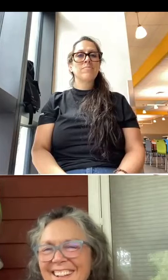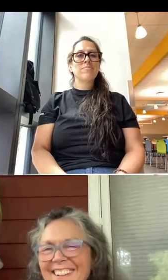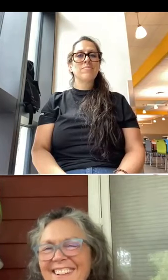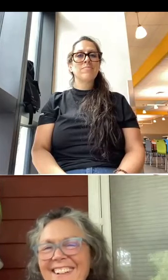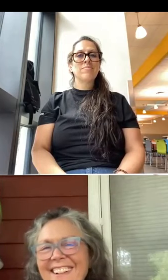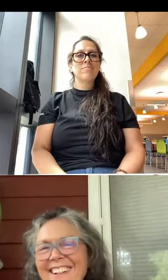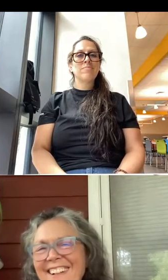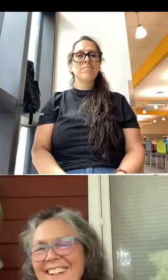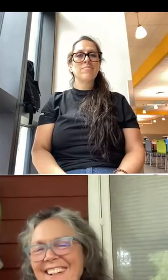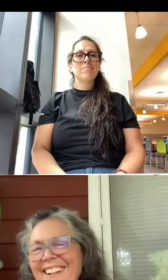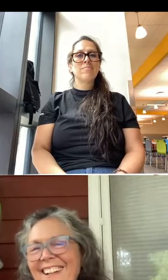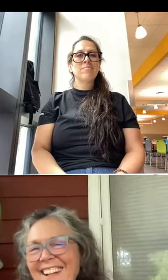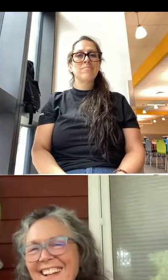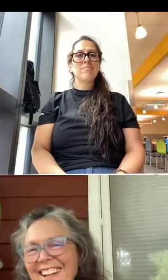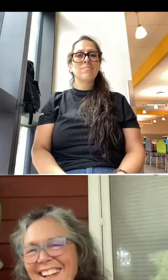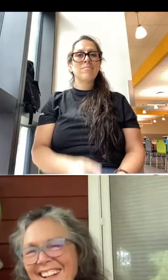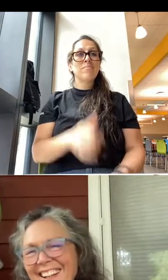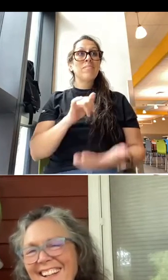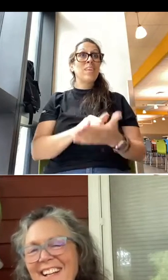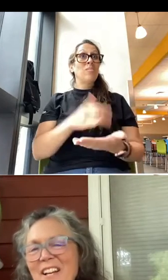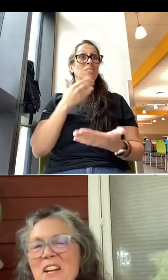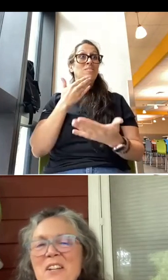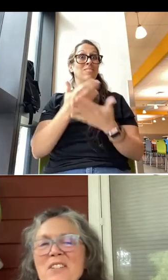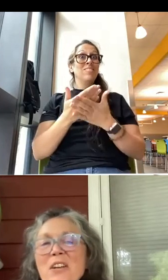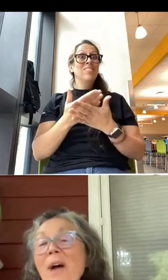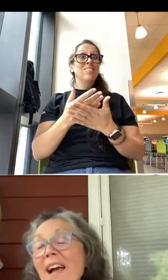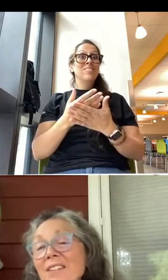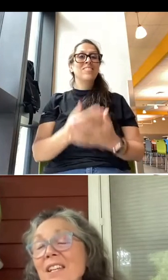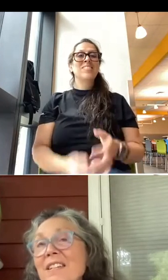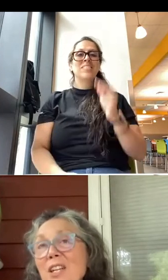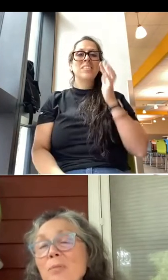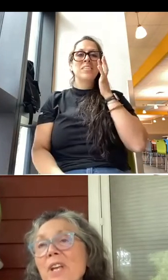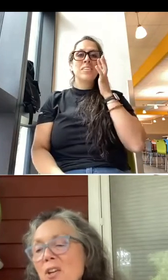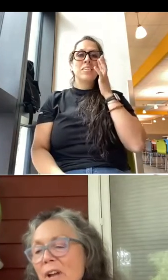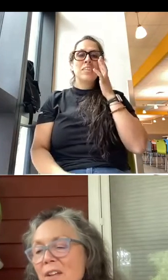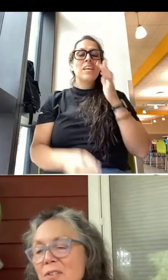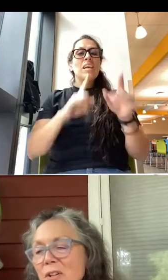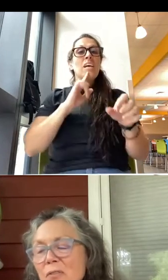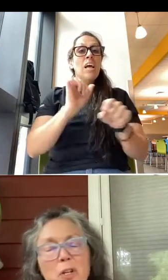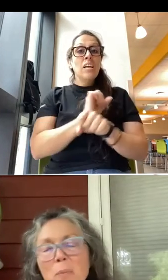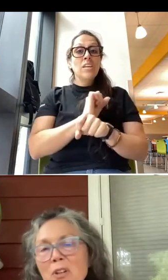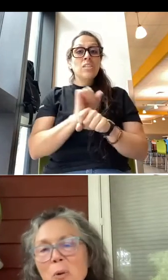That was well said. So, actually, it seems like you've answered a fundamental